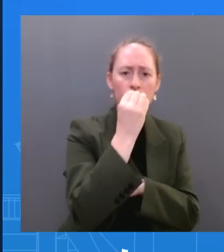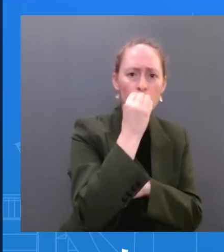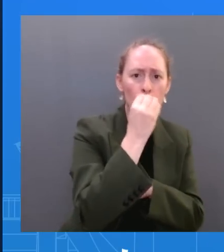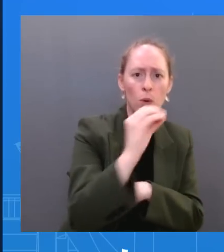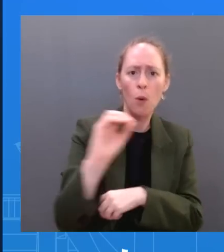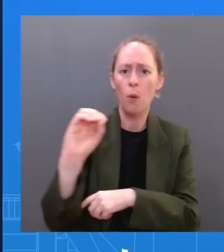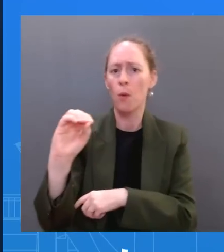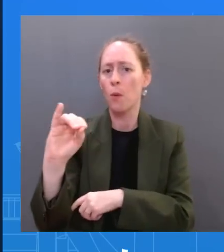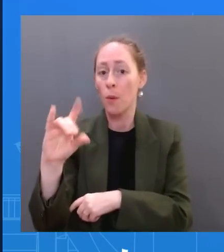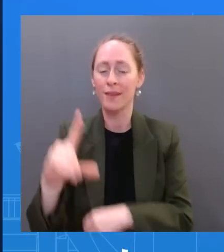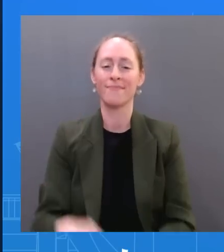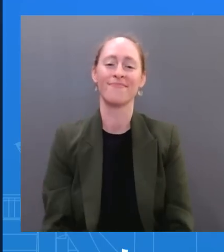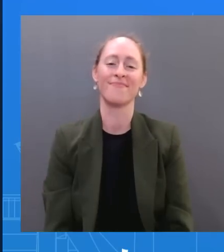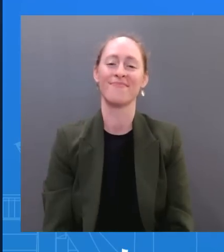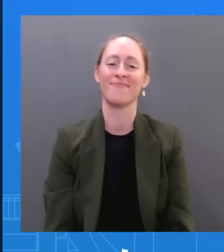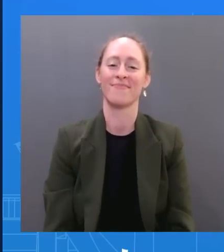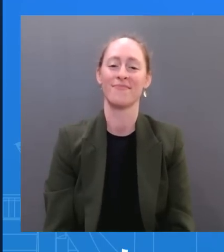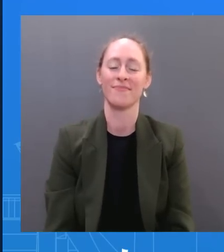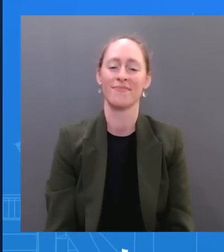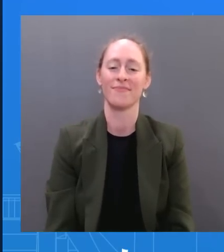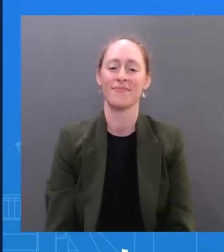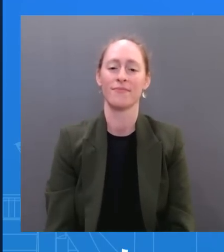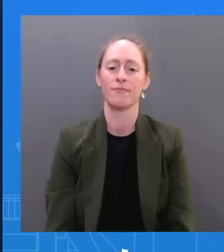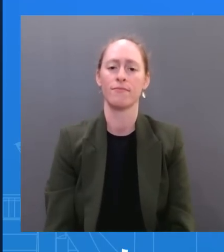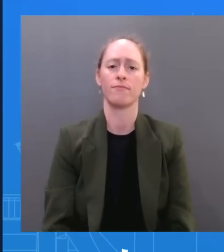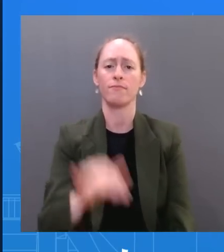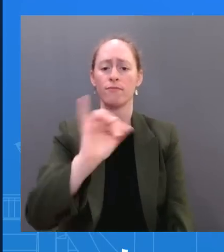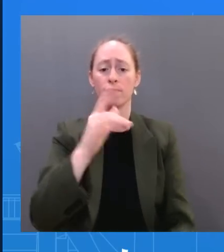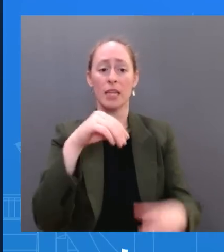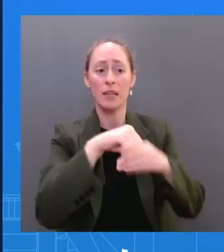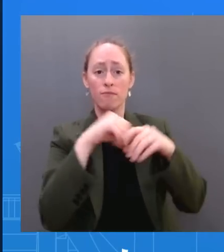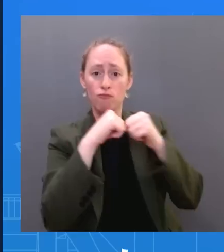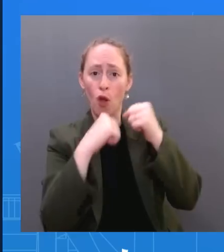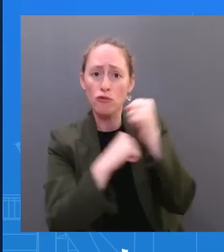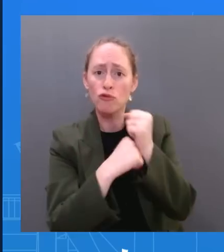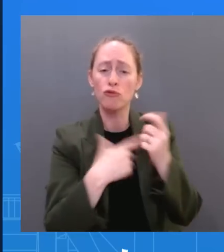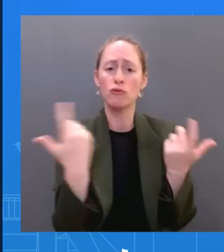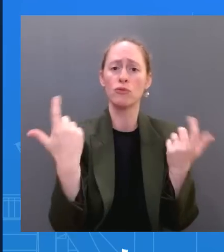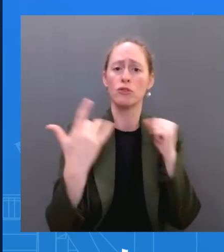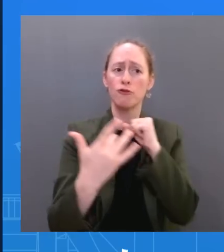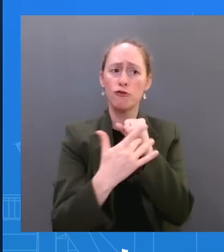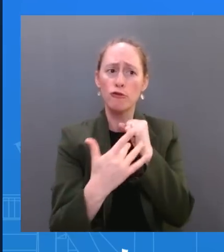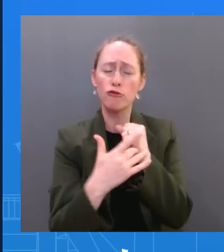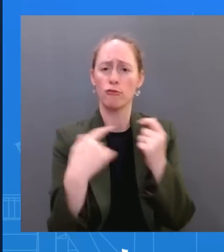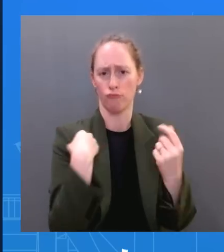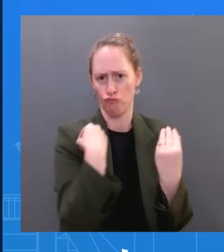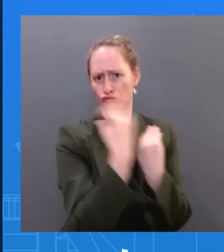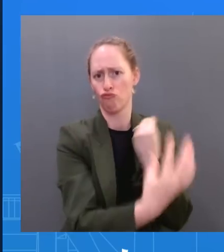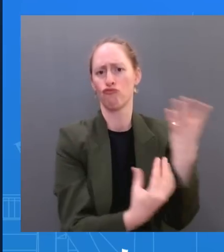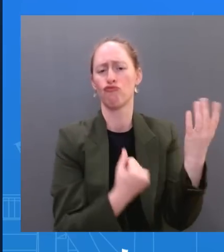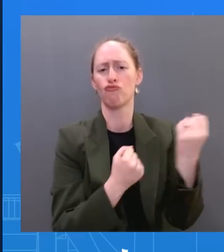and publicly and privately advocating for universal values including progress on human rights and political reform.